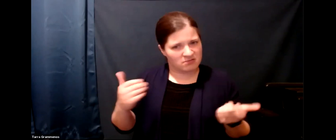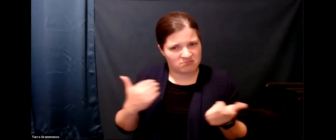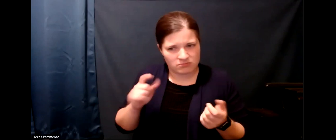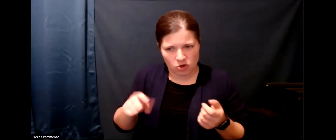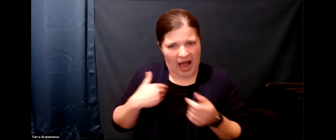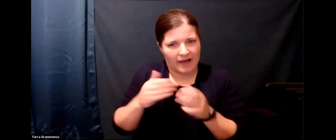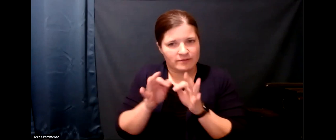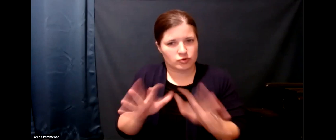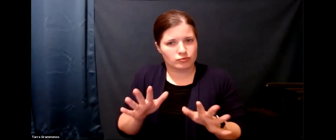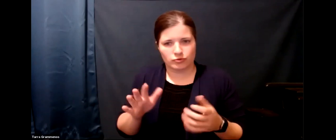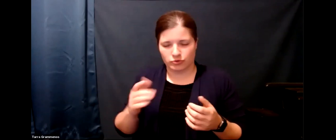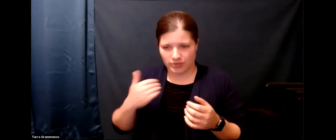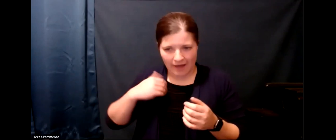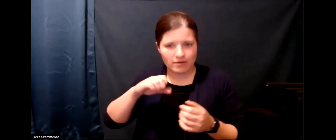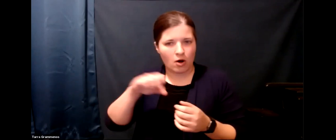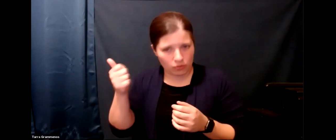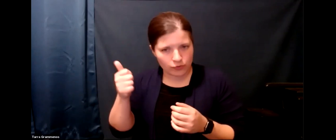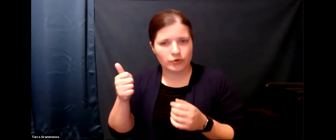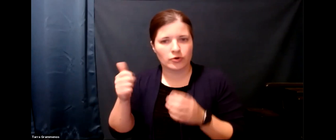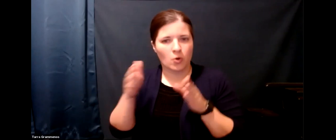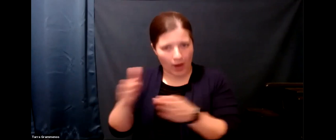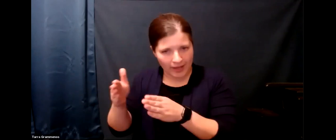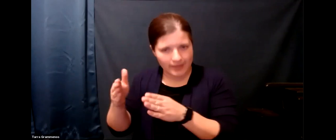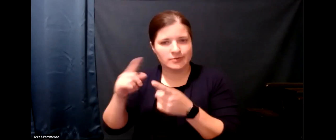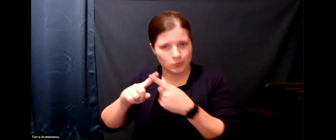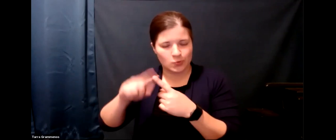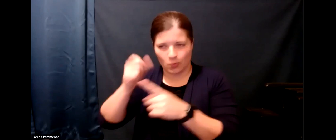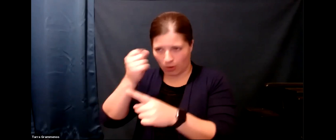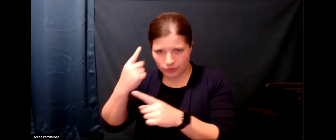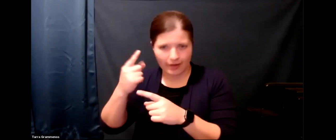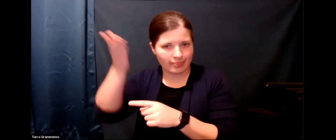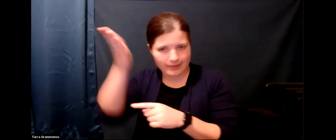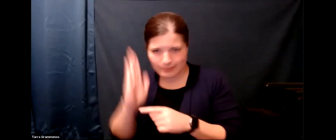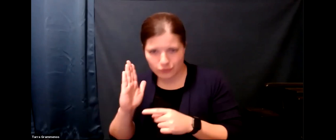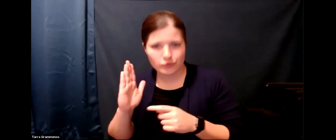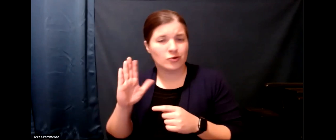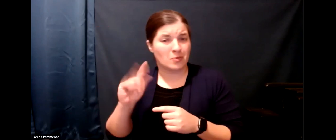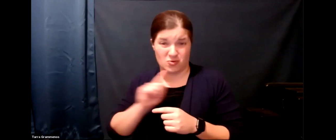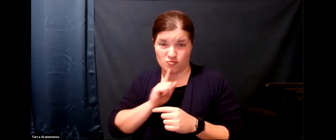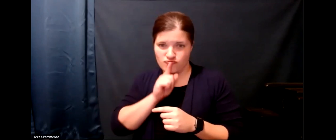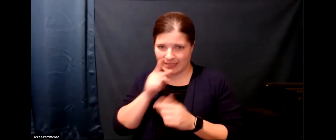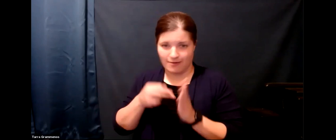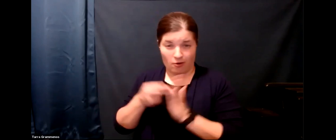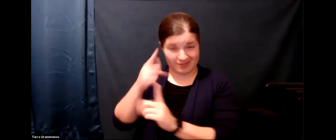interpreters, have other ways that people can understand the speaker. But it's really up to them.